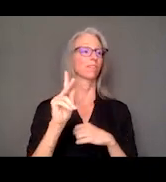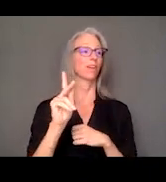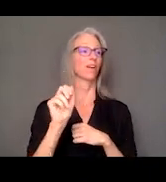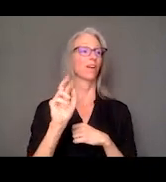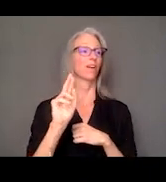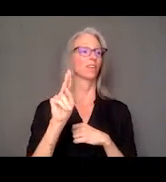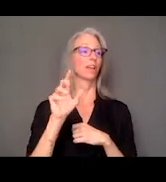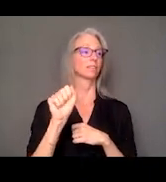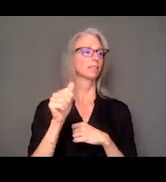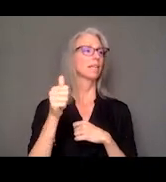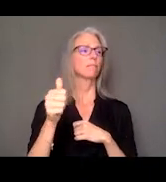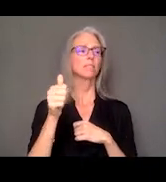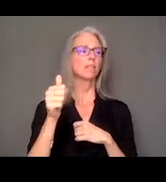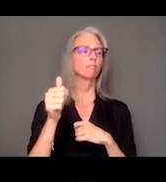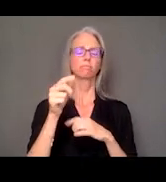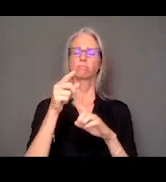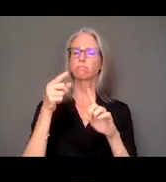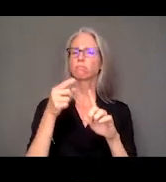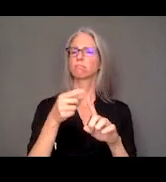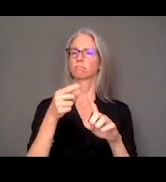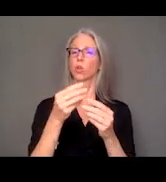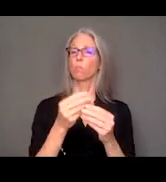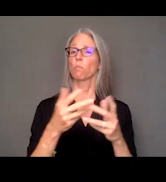accessibility for people with disabilities.